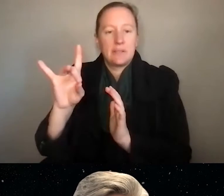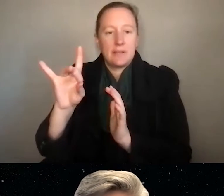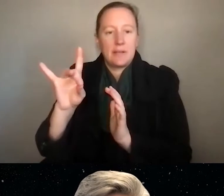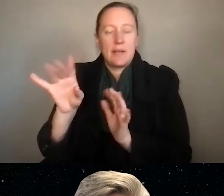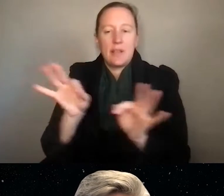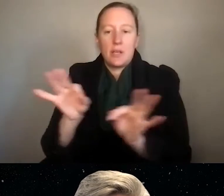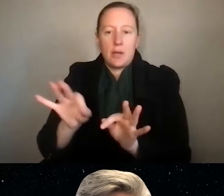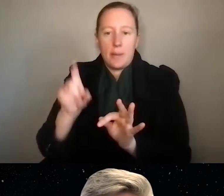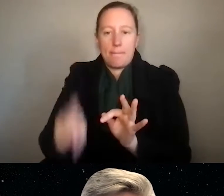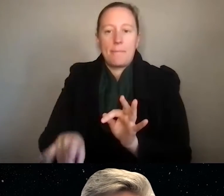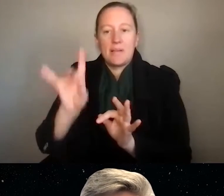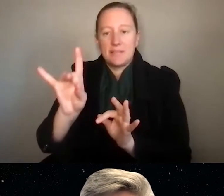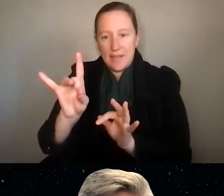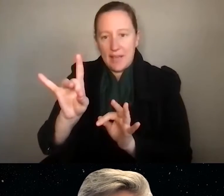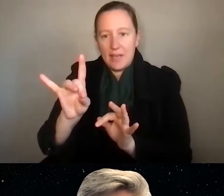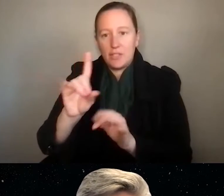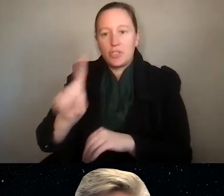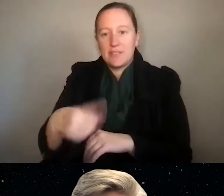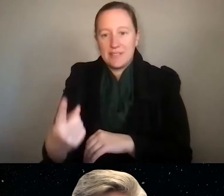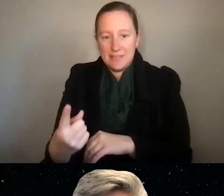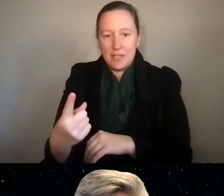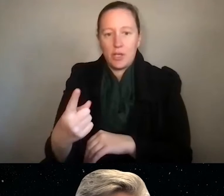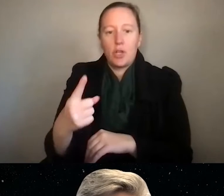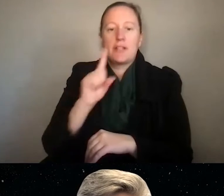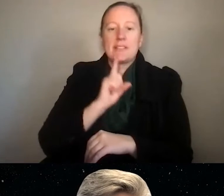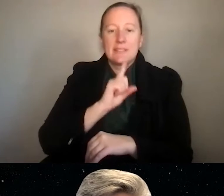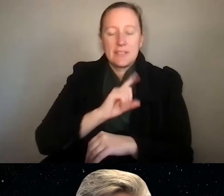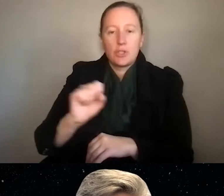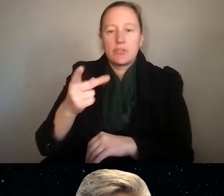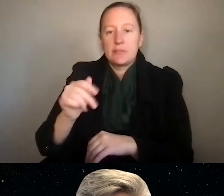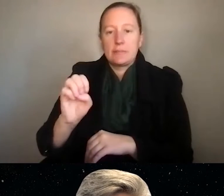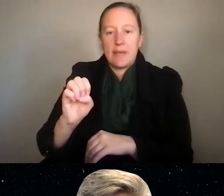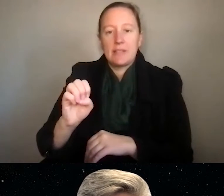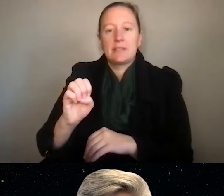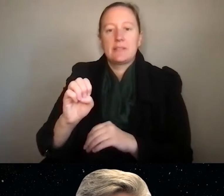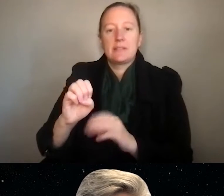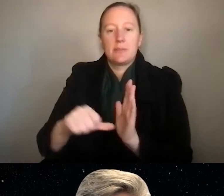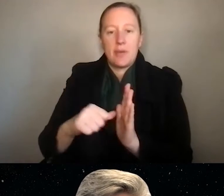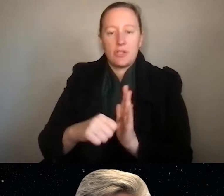needs to be eight single-spaced pages. I don't know if there's anything